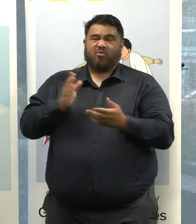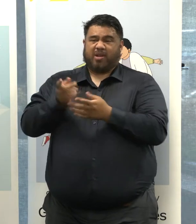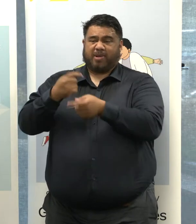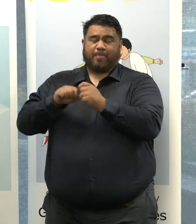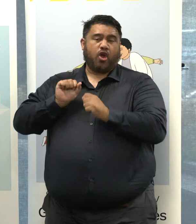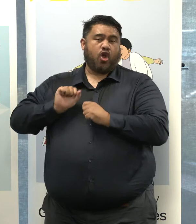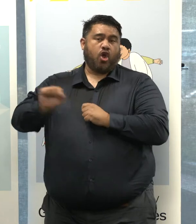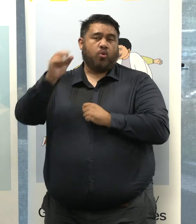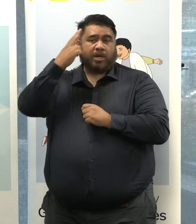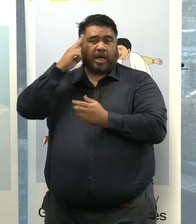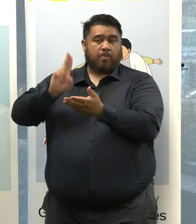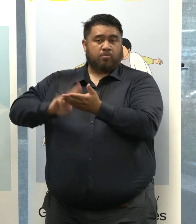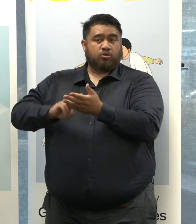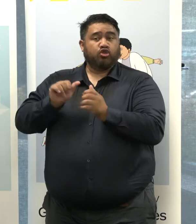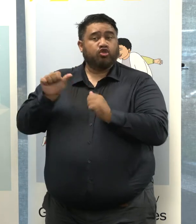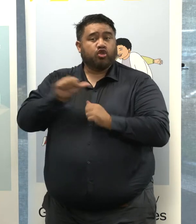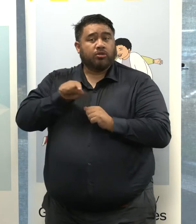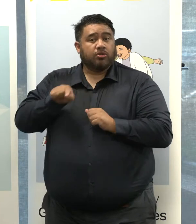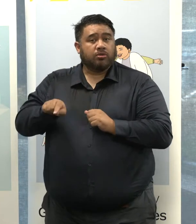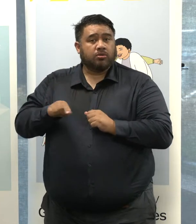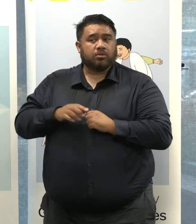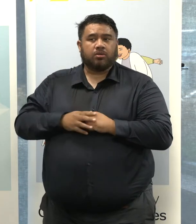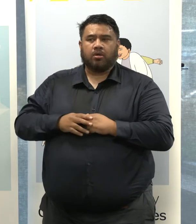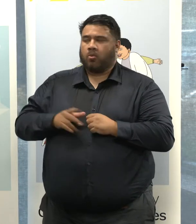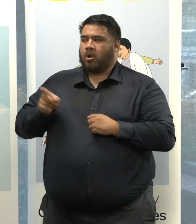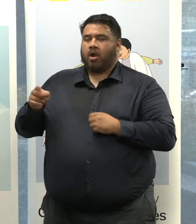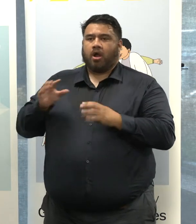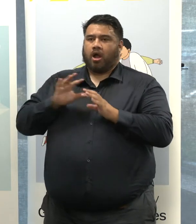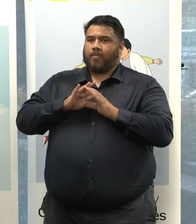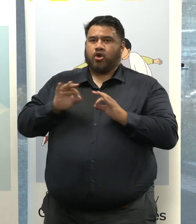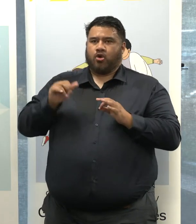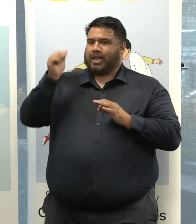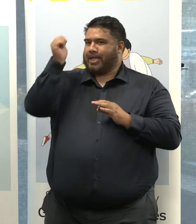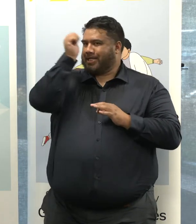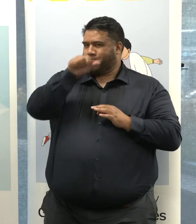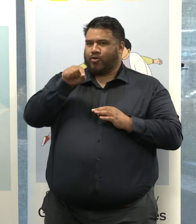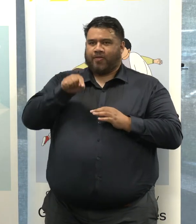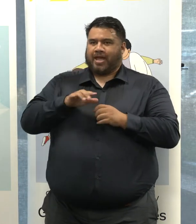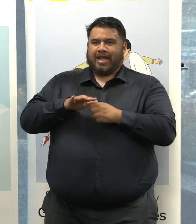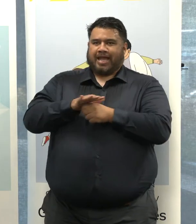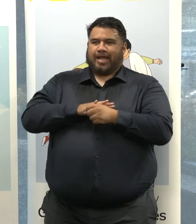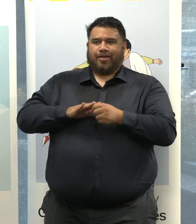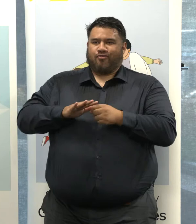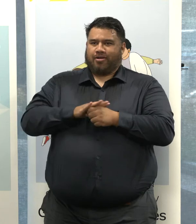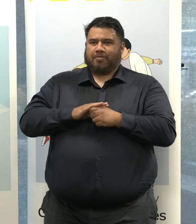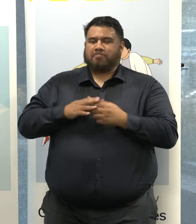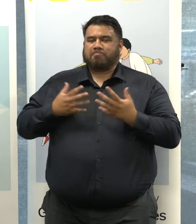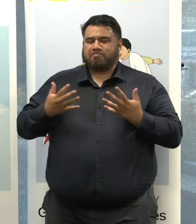point do we actually likely be compelled to recognise it as a